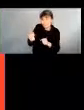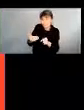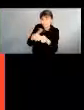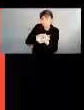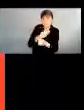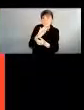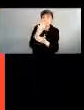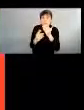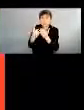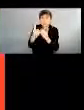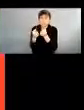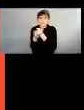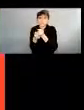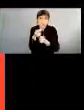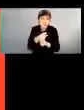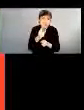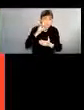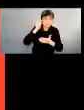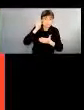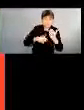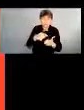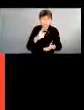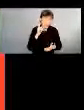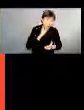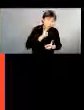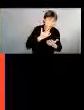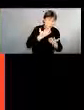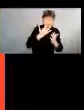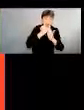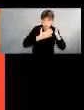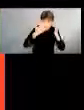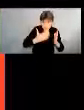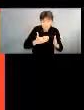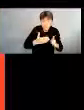if you are an artist who is Deaf, hard of hearing, has a disability or is living with